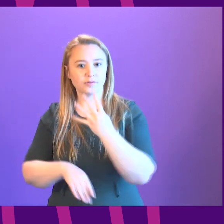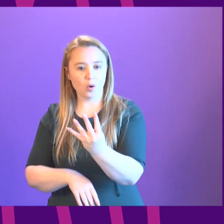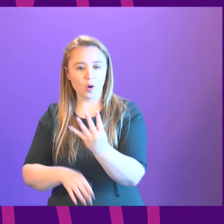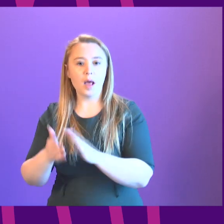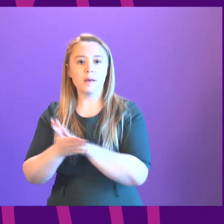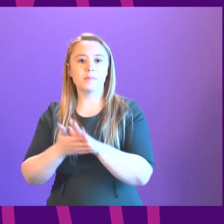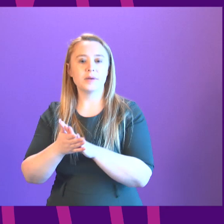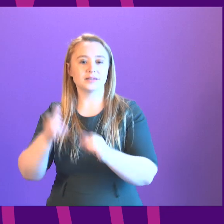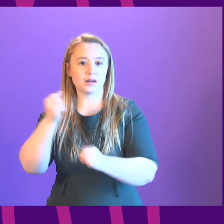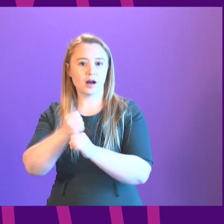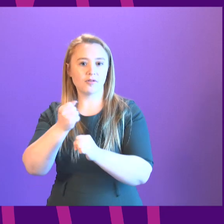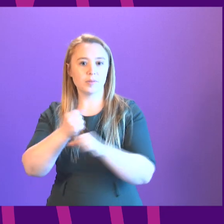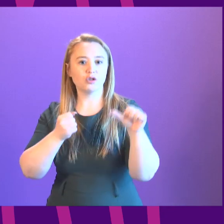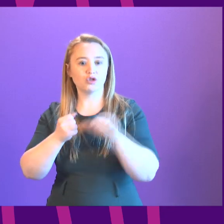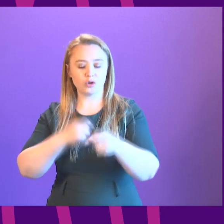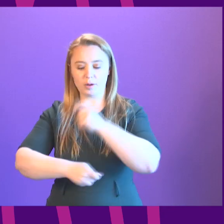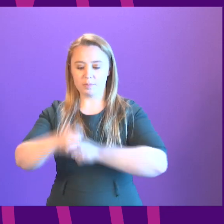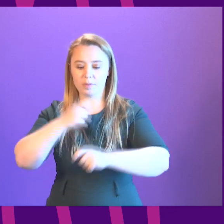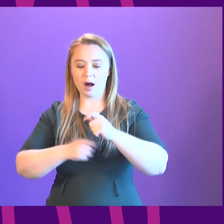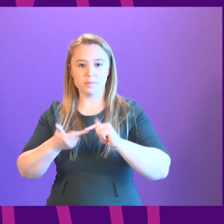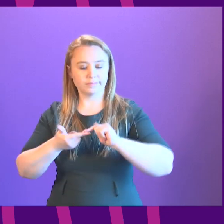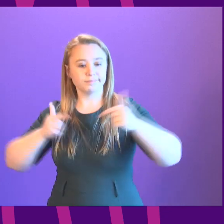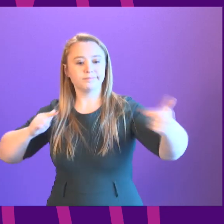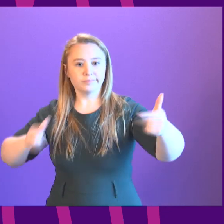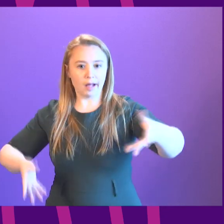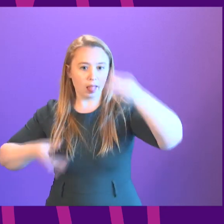“moves toward blended or remote learning” and that